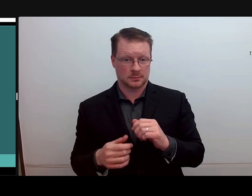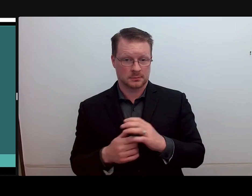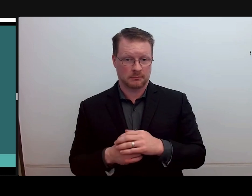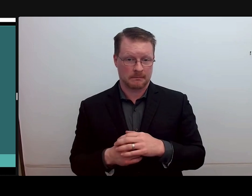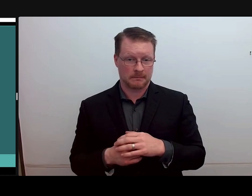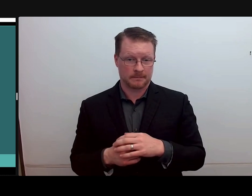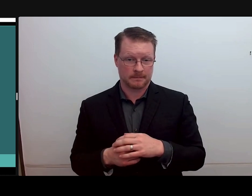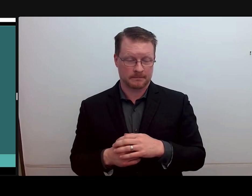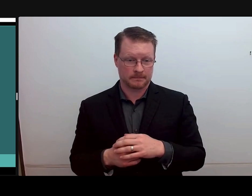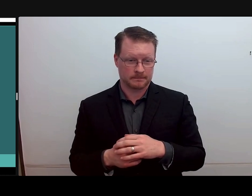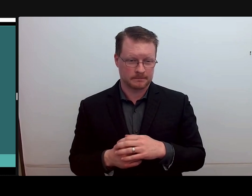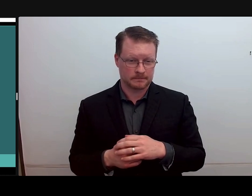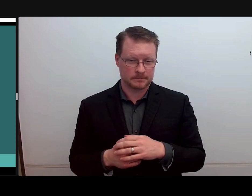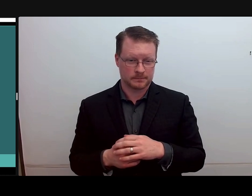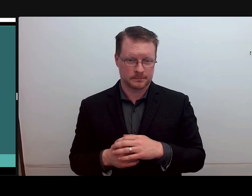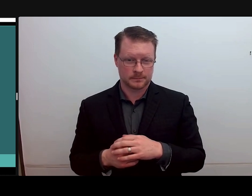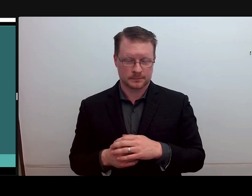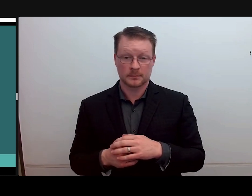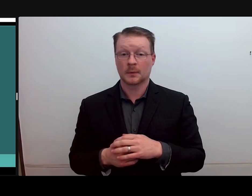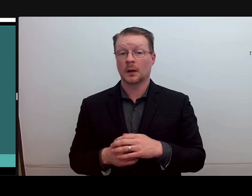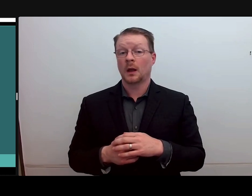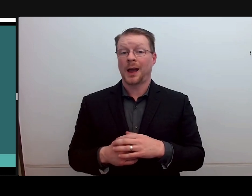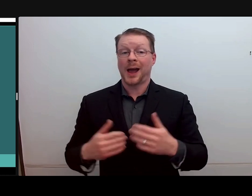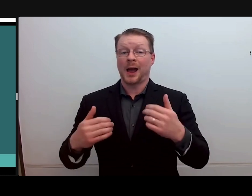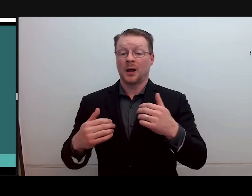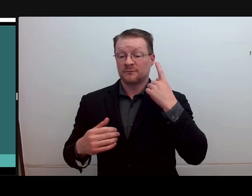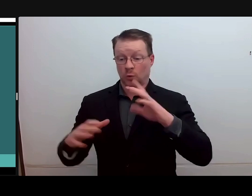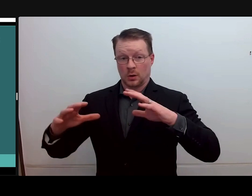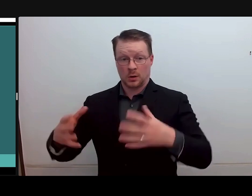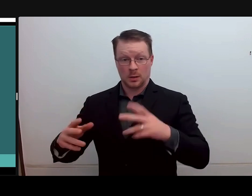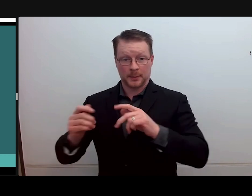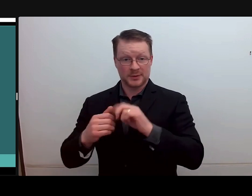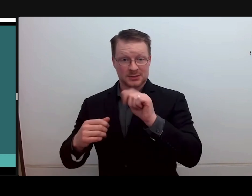have their accommodations met are at higher risk for burnout.